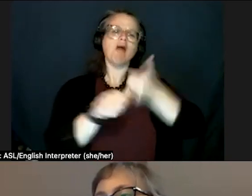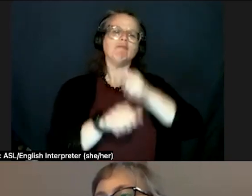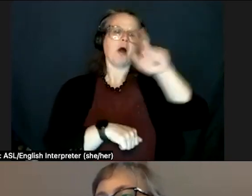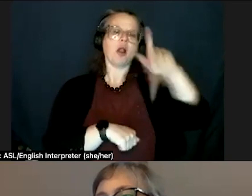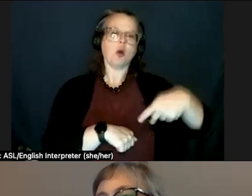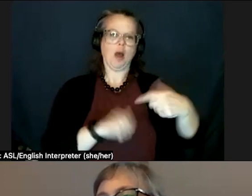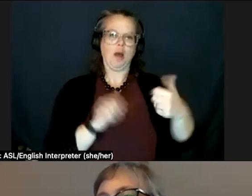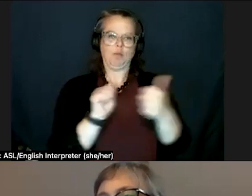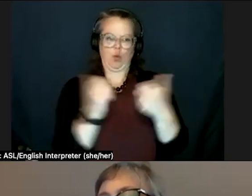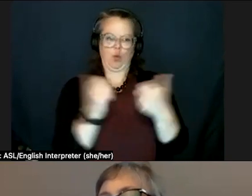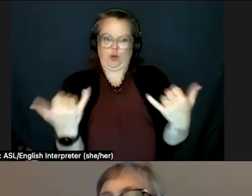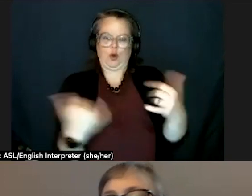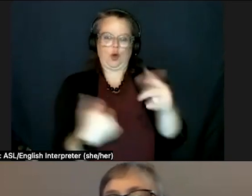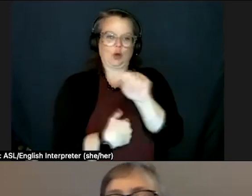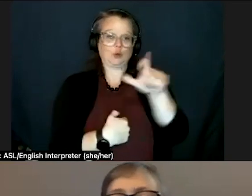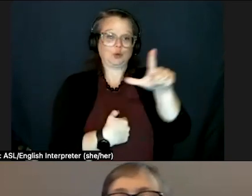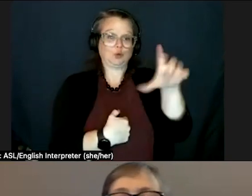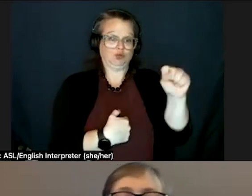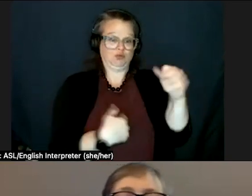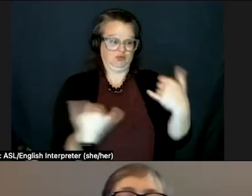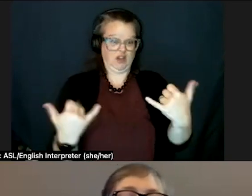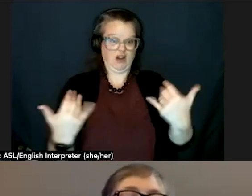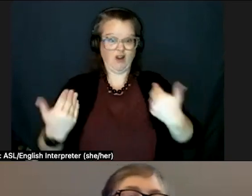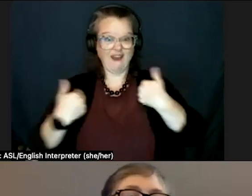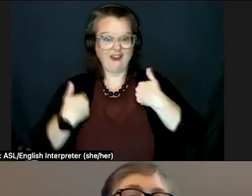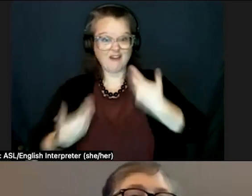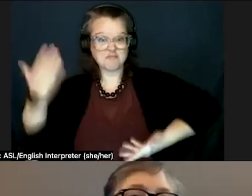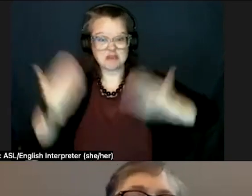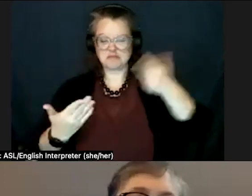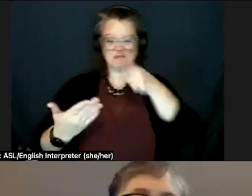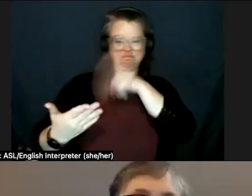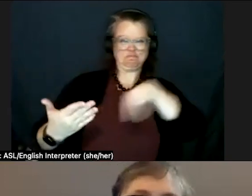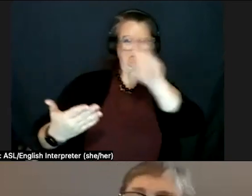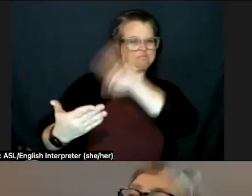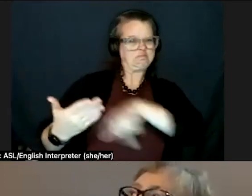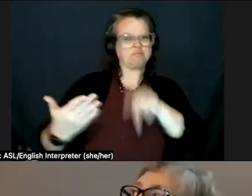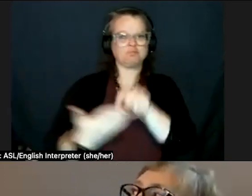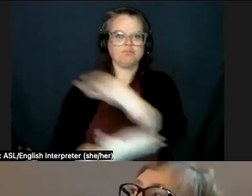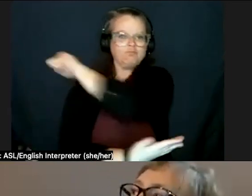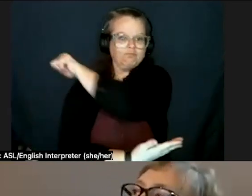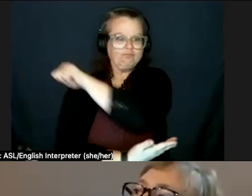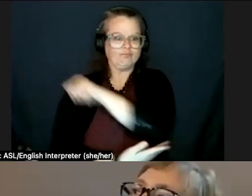or your company's workflows? This is actually inspired by Margaret's